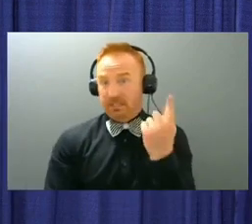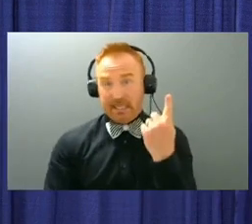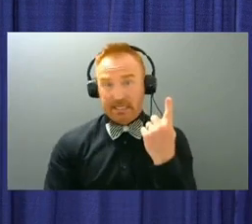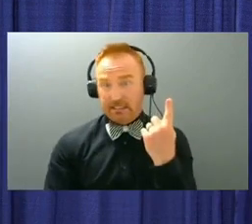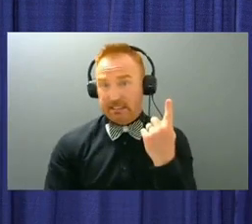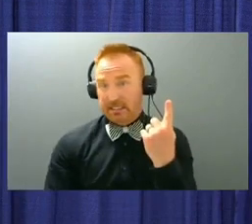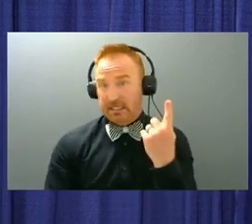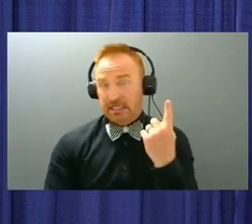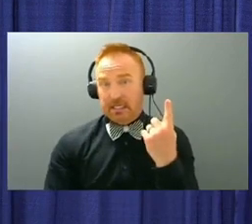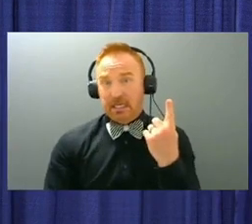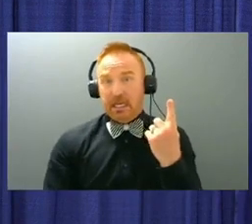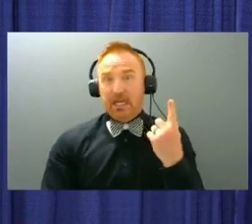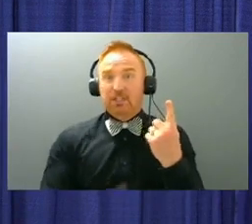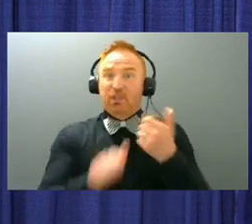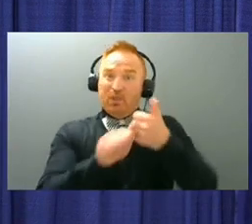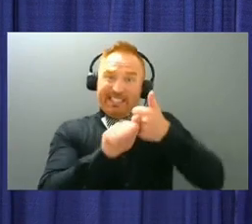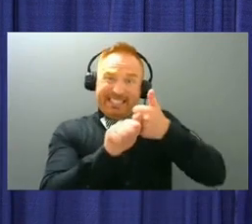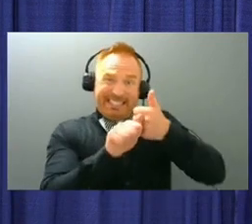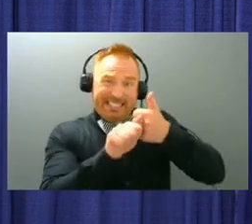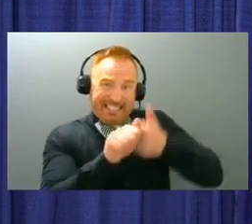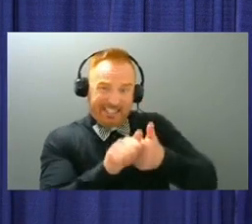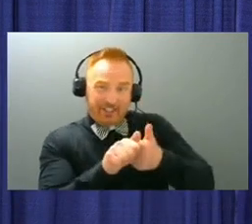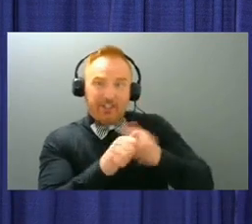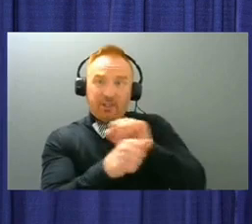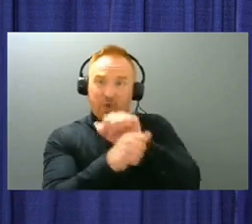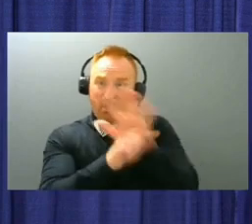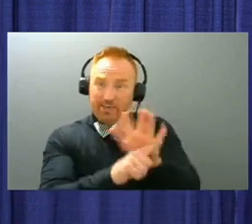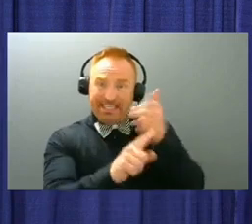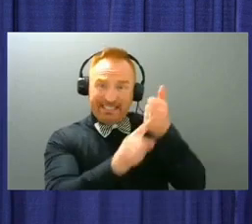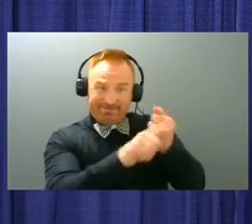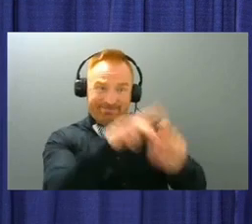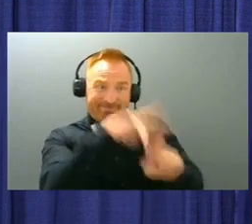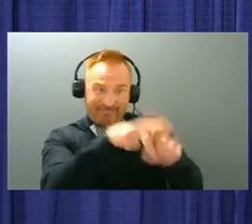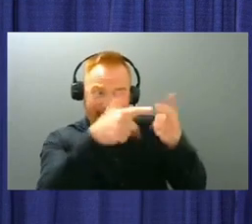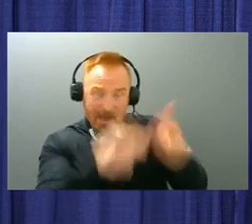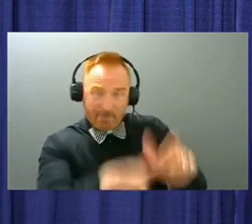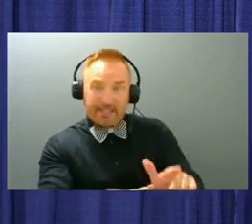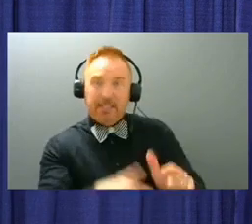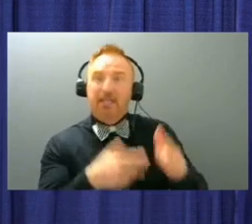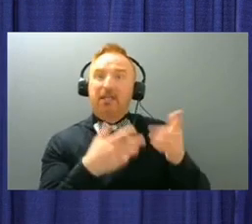And we don't always get all the information about every case that we might want.